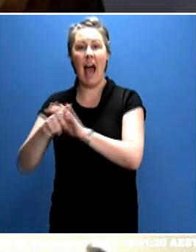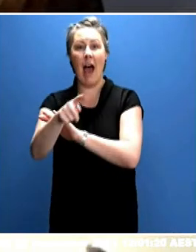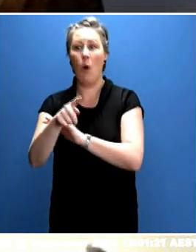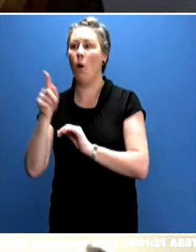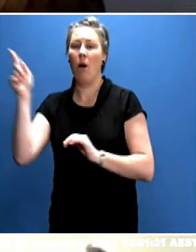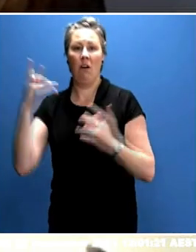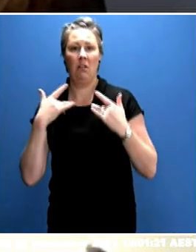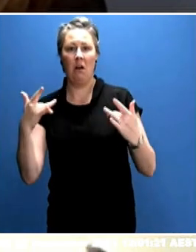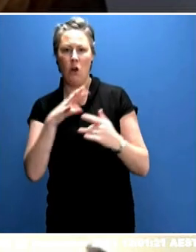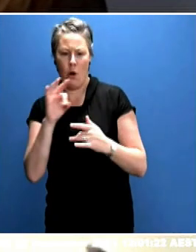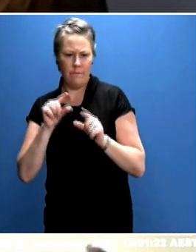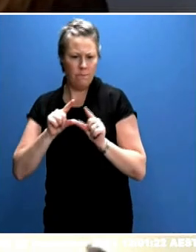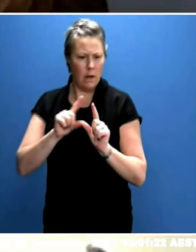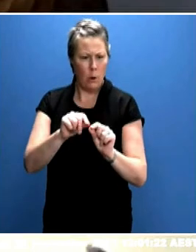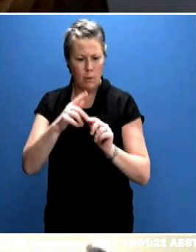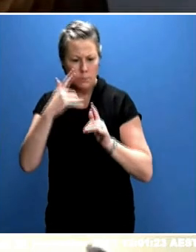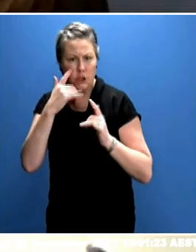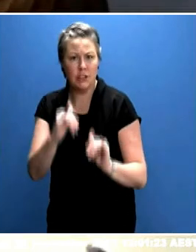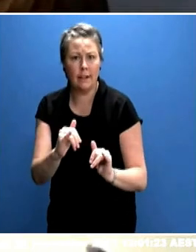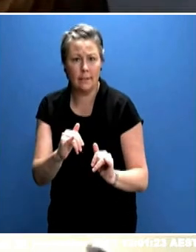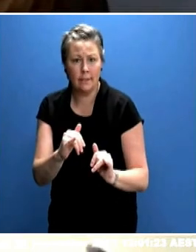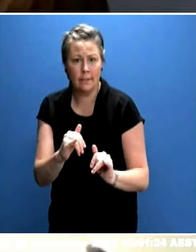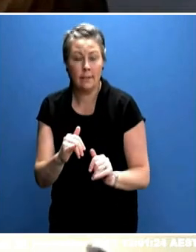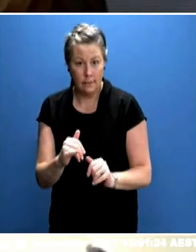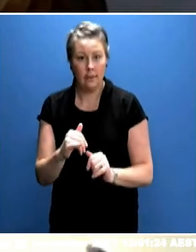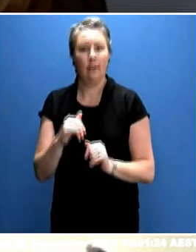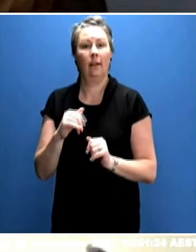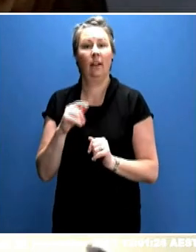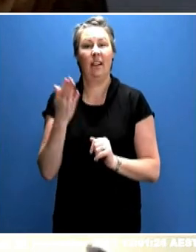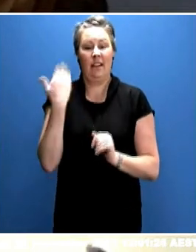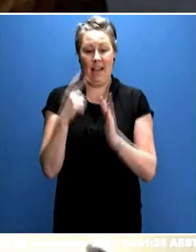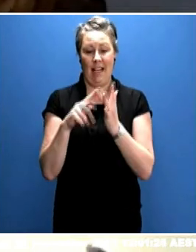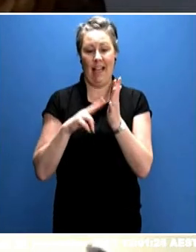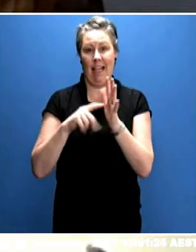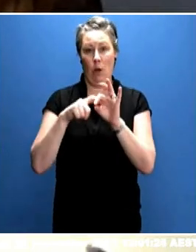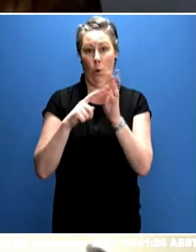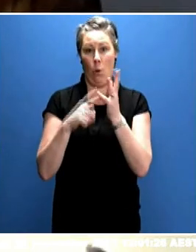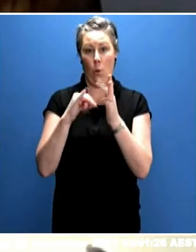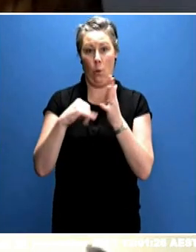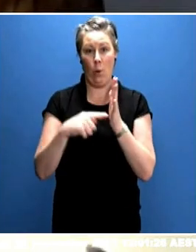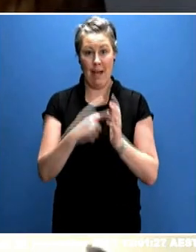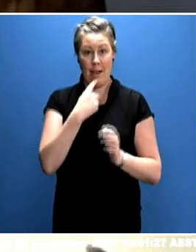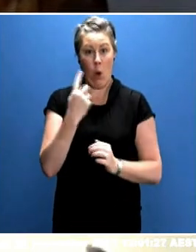Child RM inquest show that over 50 per cent of children have a further admission to the Kath French Centre.